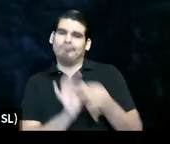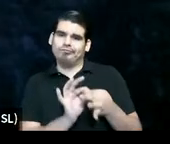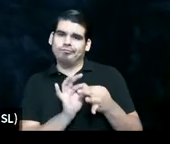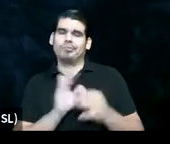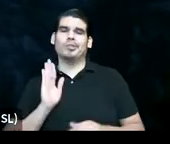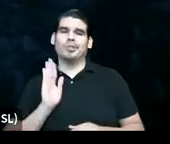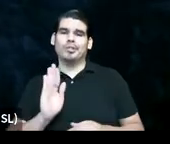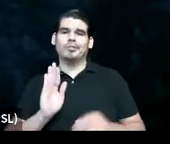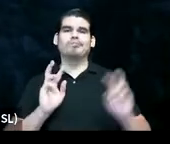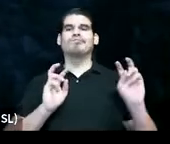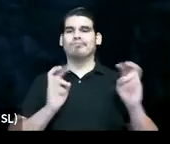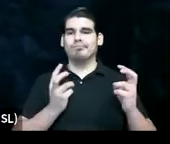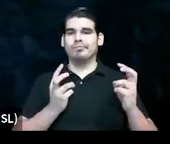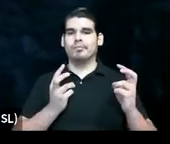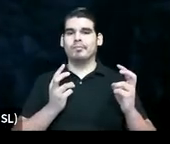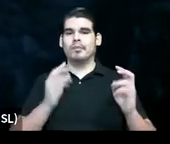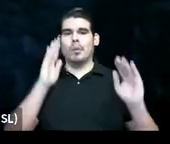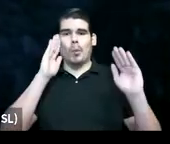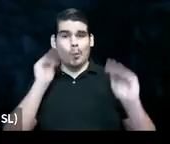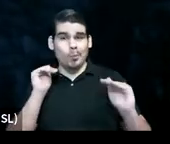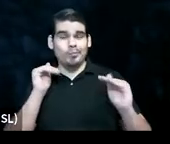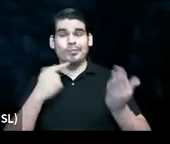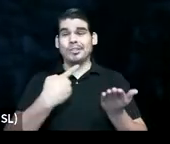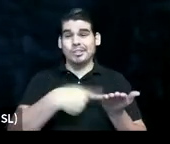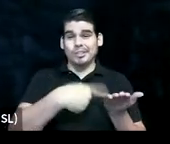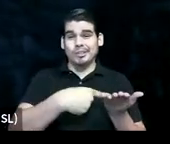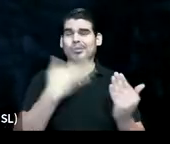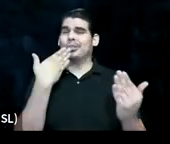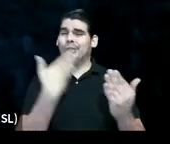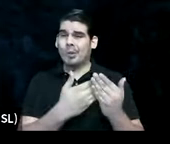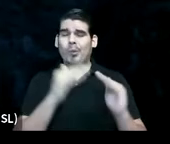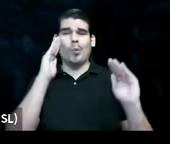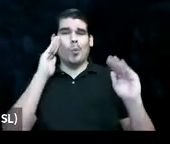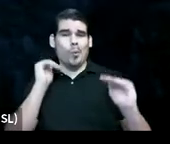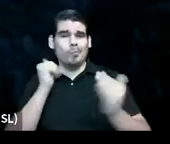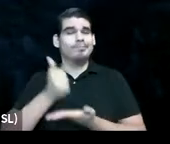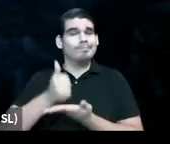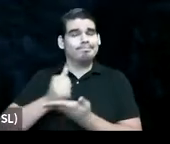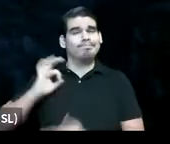later. But we'll carry on with this presentation and I believe I am passing it off to RAD eight